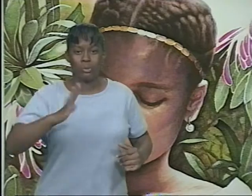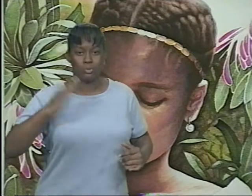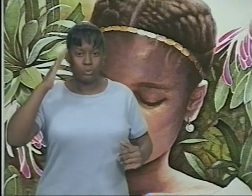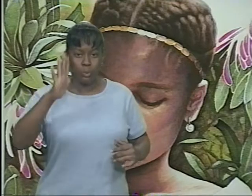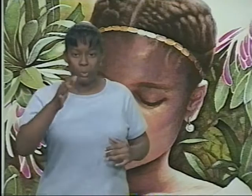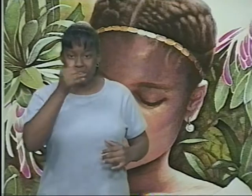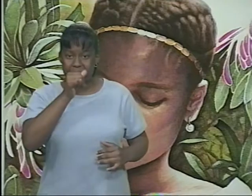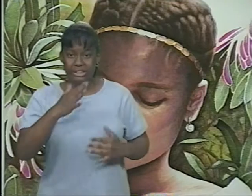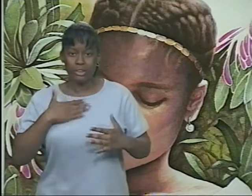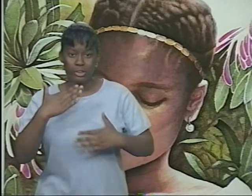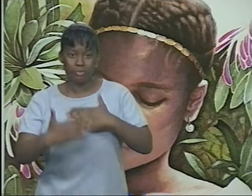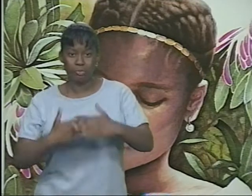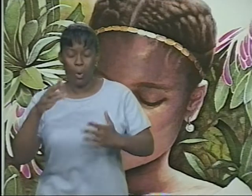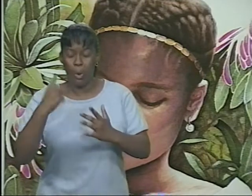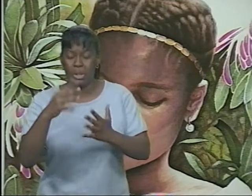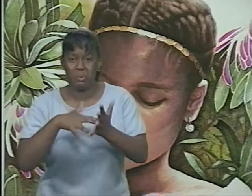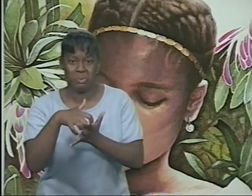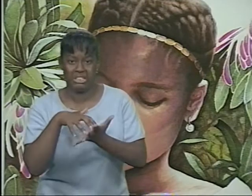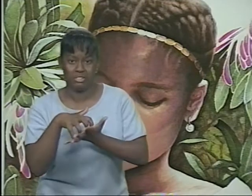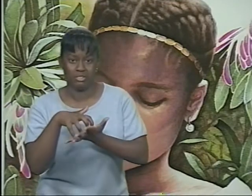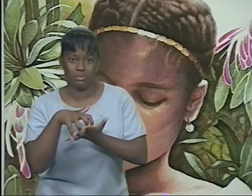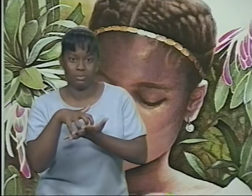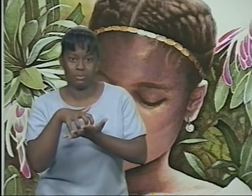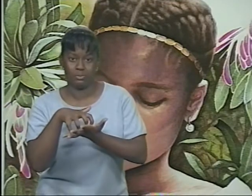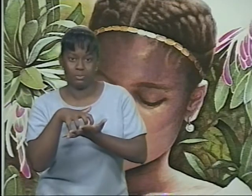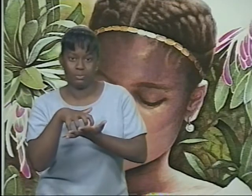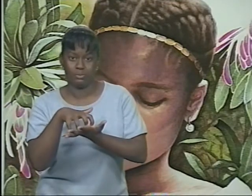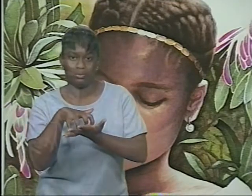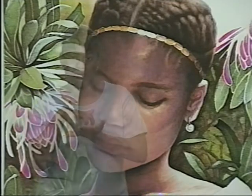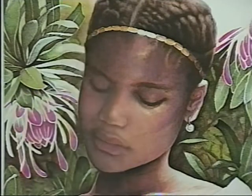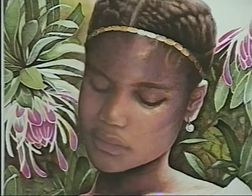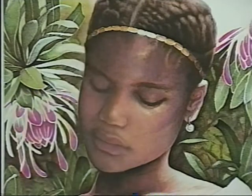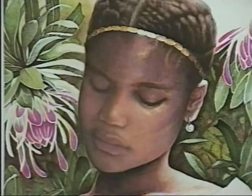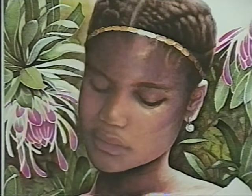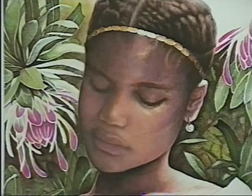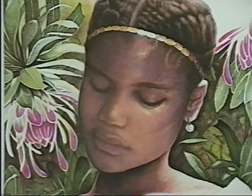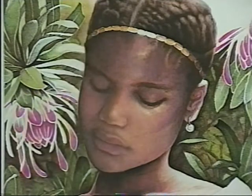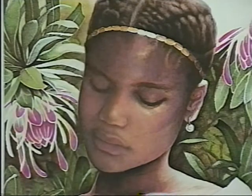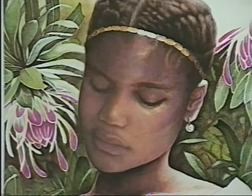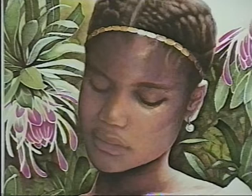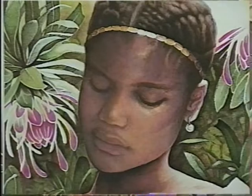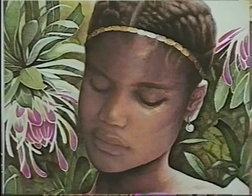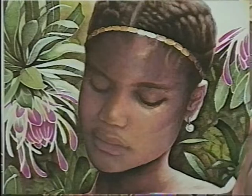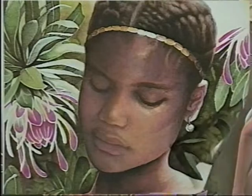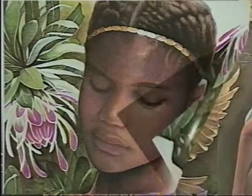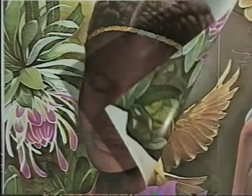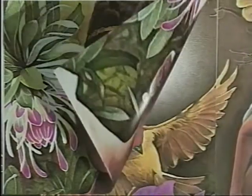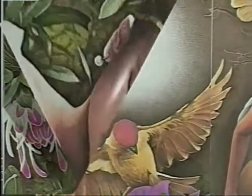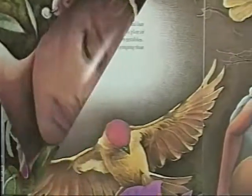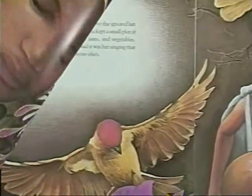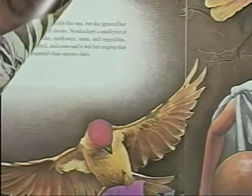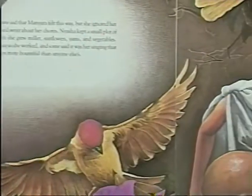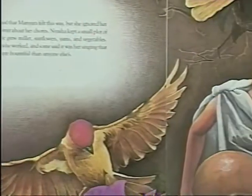"I'm certain that Father loves you best. But when I am a queen, everyone will know that your silly kindness is only weakness."